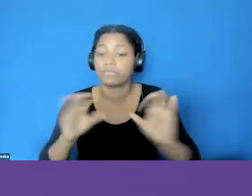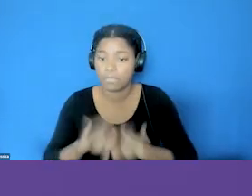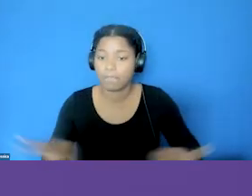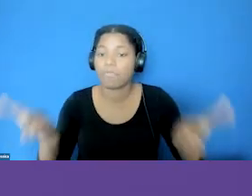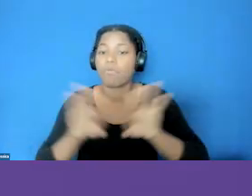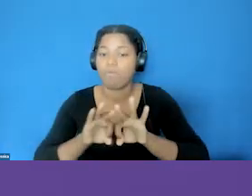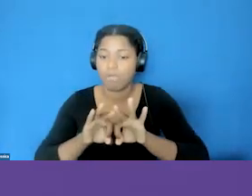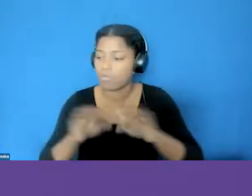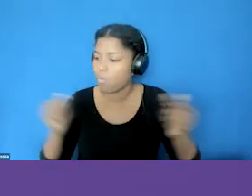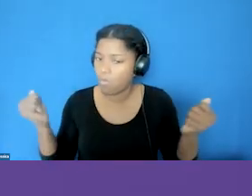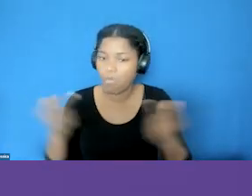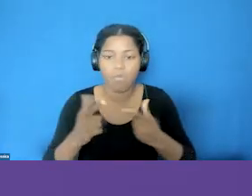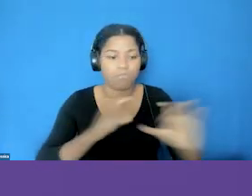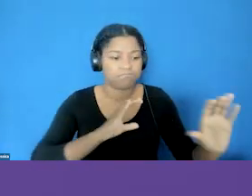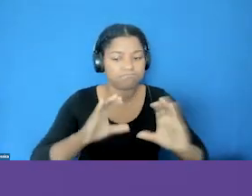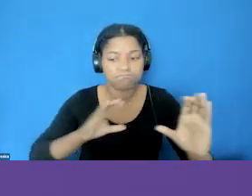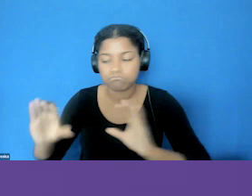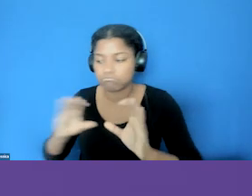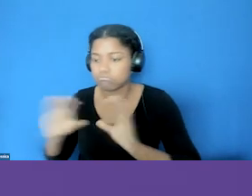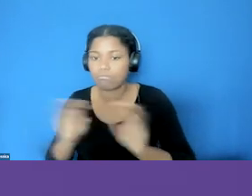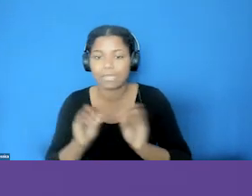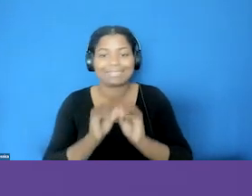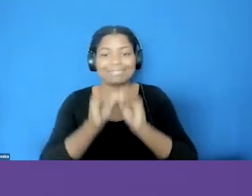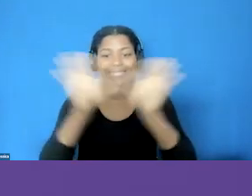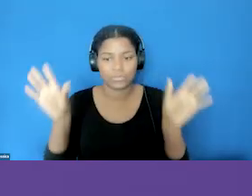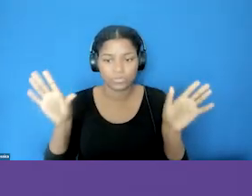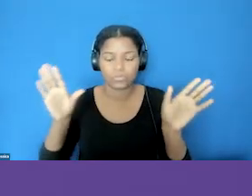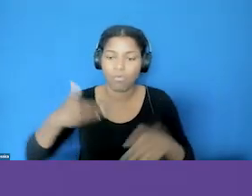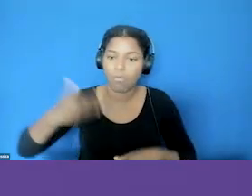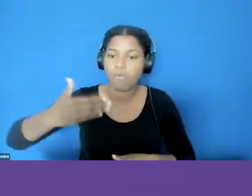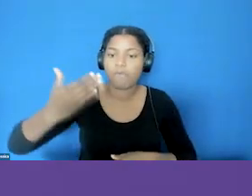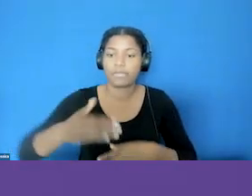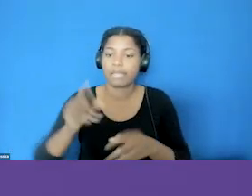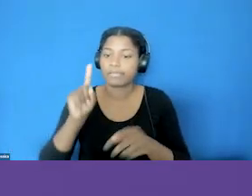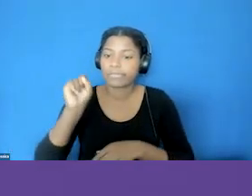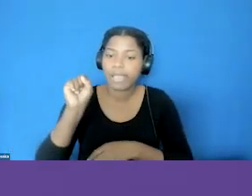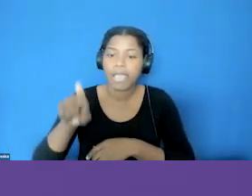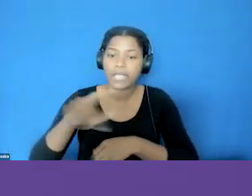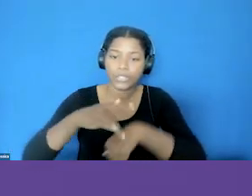So you want to speak with everyone about everything all the time. "Ask early, ask often!"